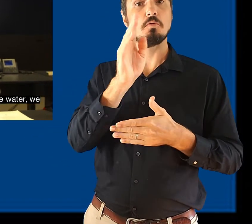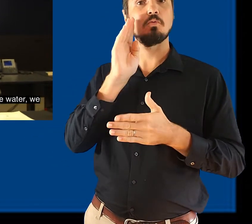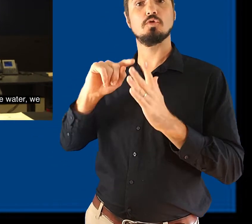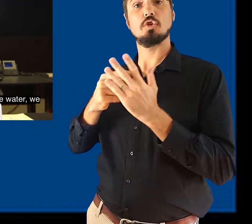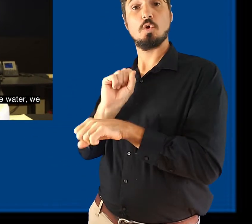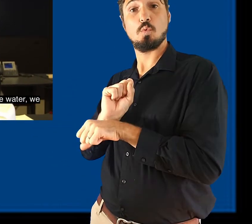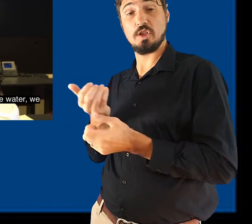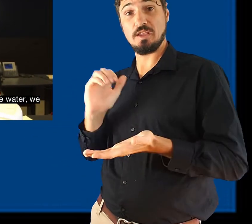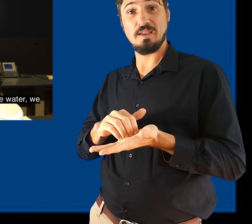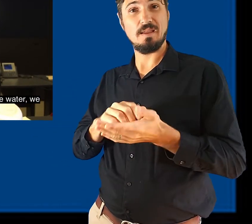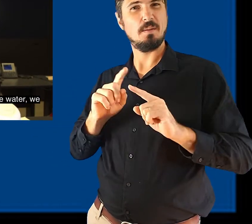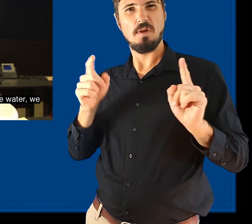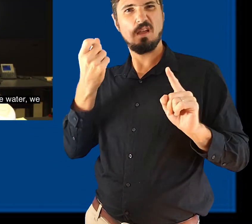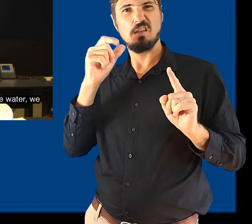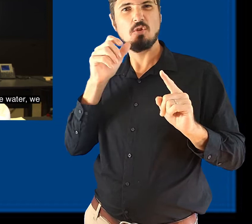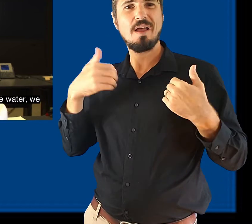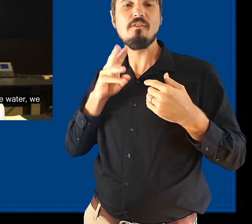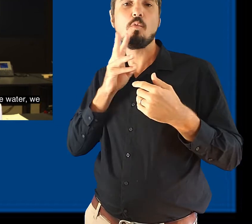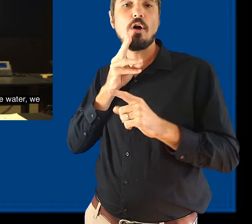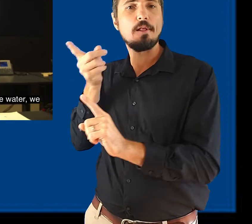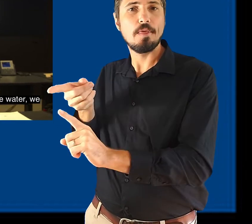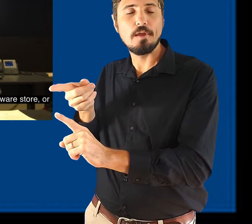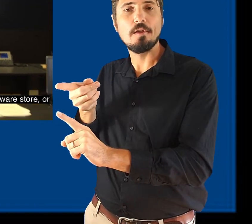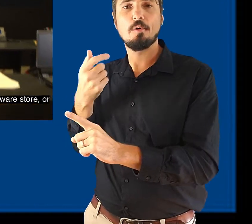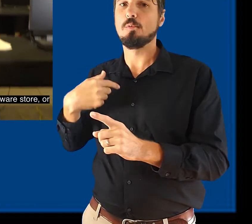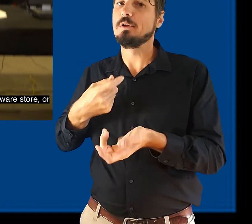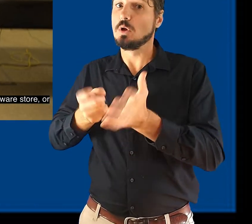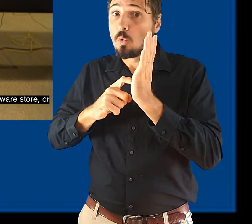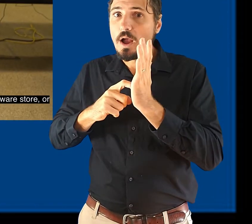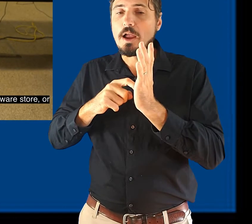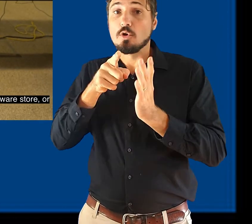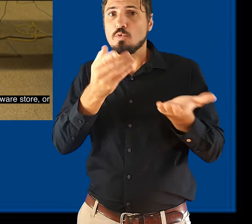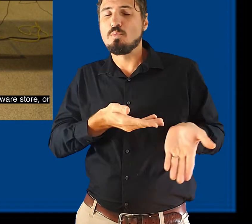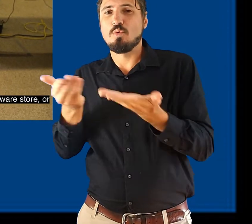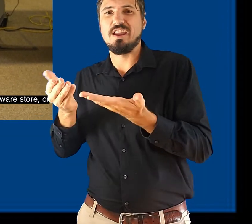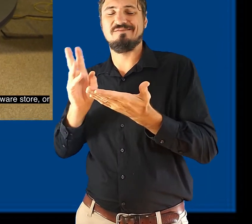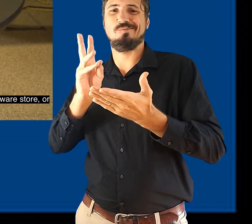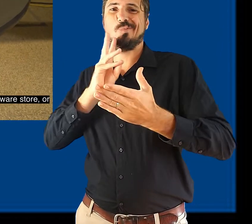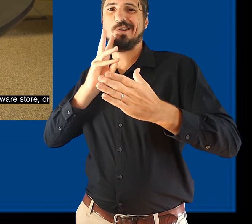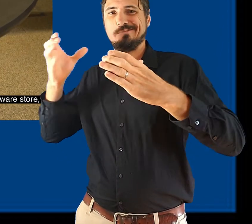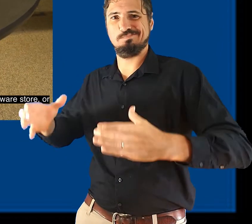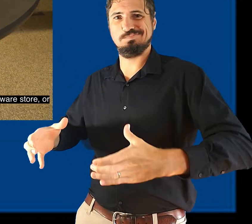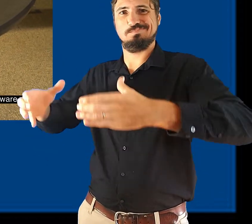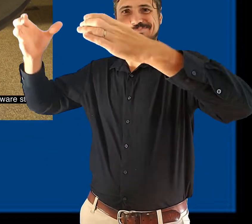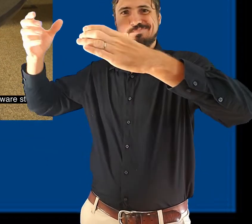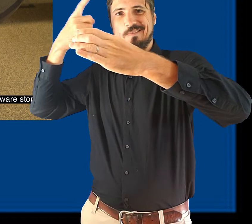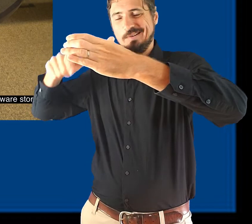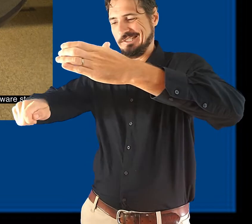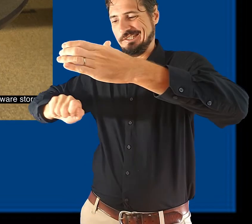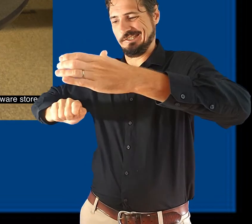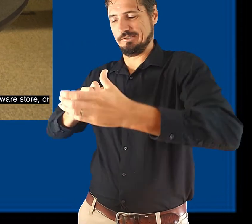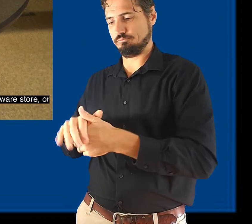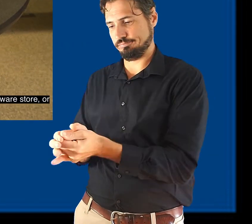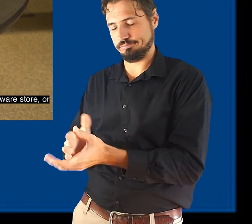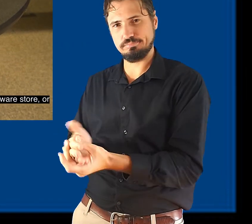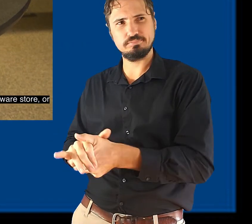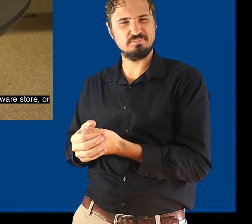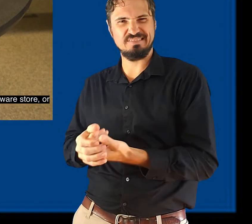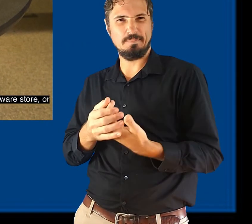So something like this can be easily assembled with guidance from your local hardware store, or perhaps one of your friends that work in the plumbing industry.